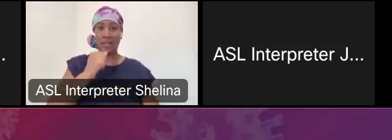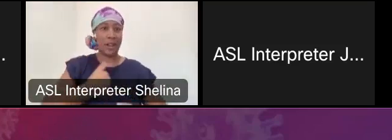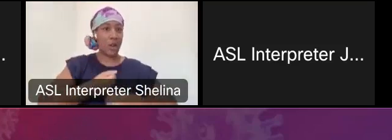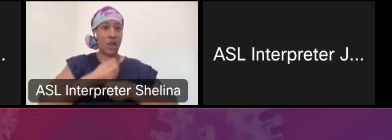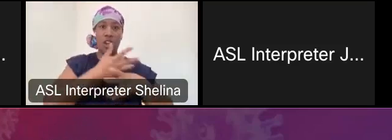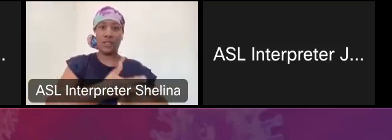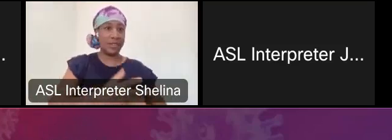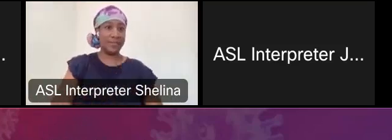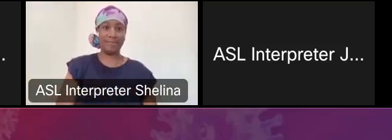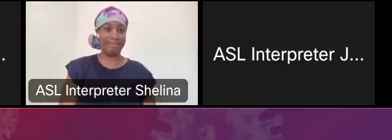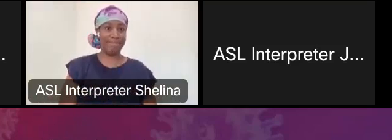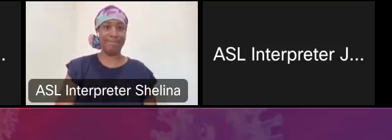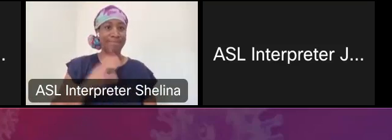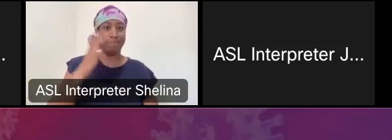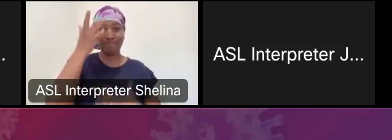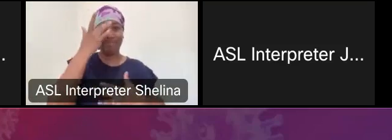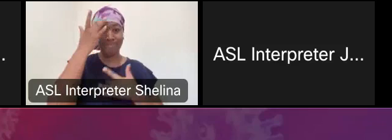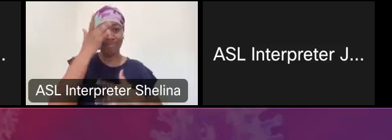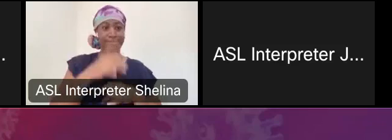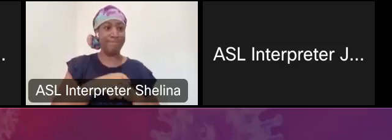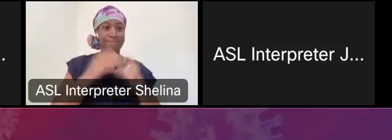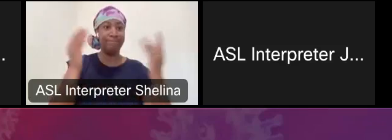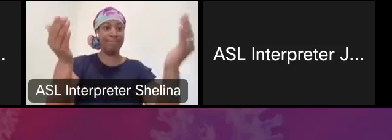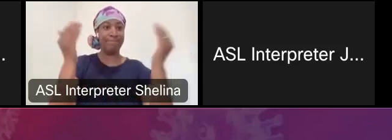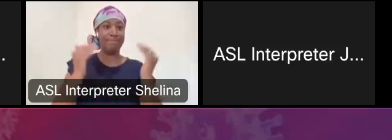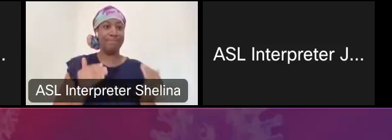Next.